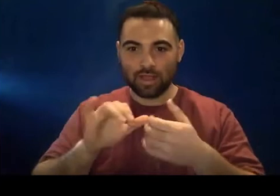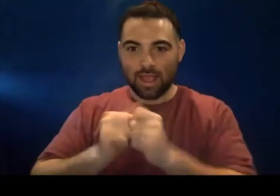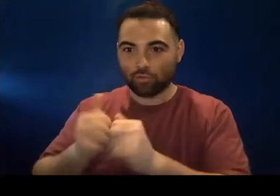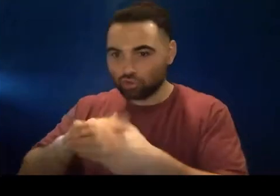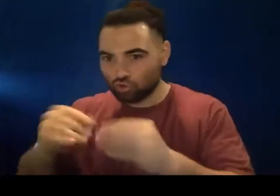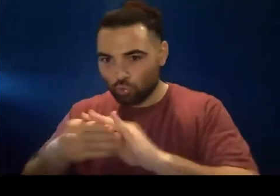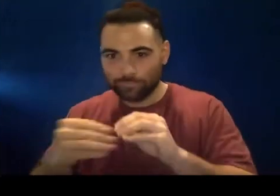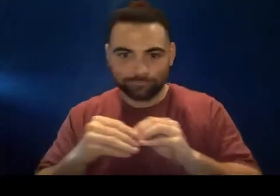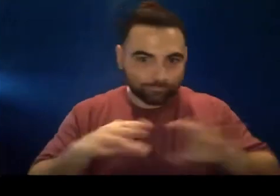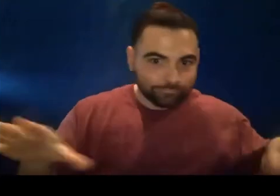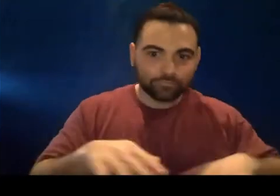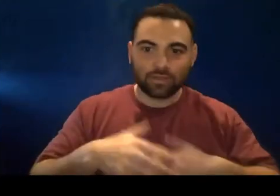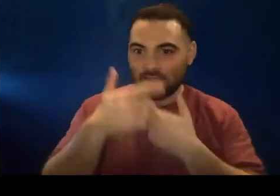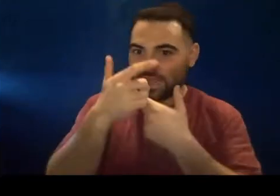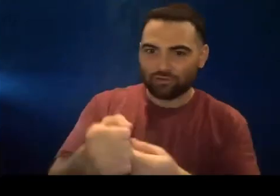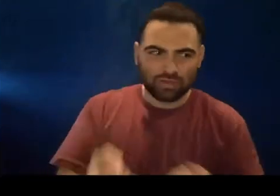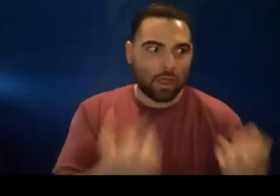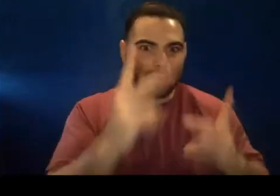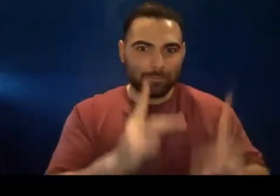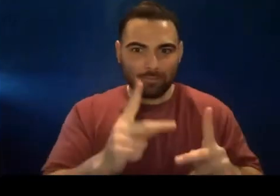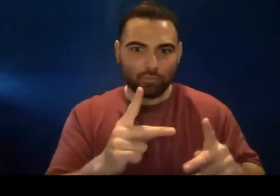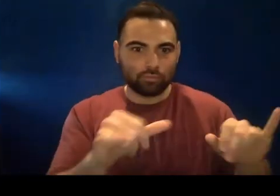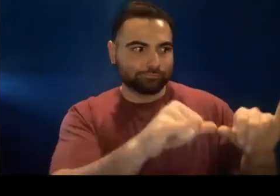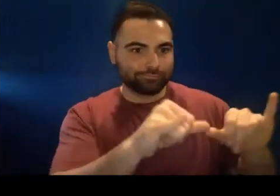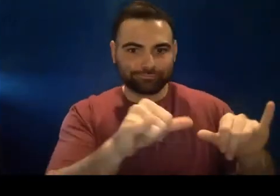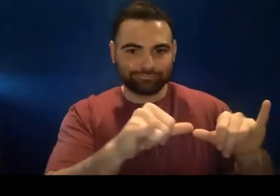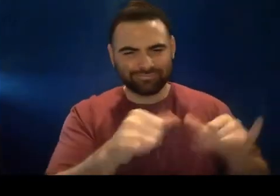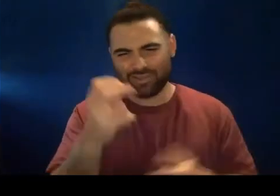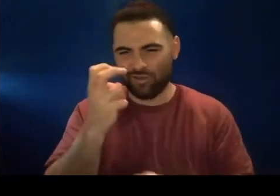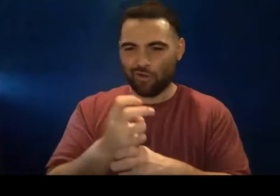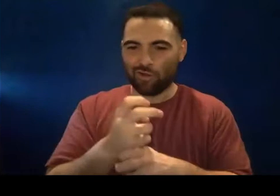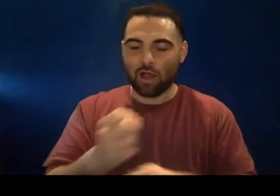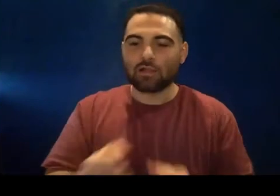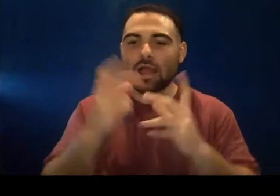I think that it did hit home for a lot of people. And there is a scene in the movie